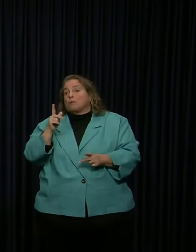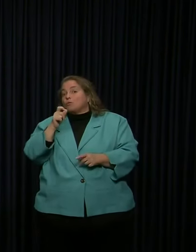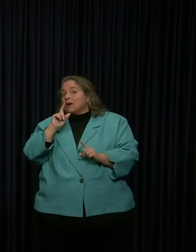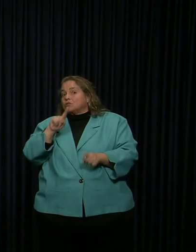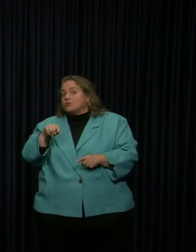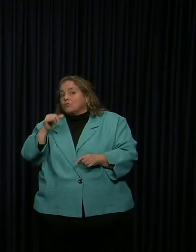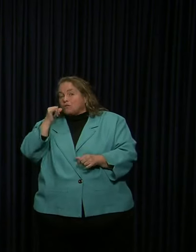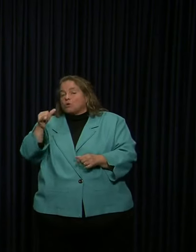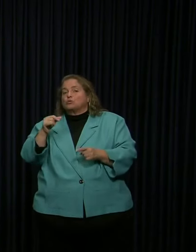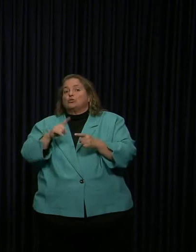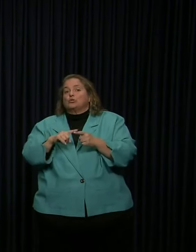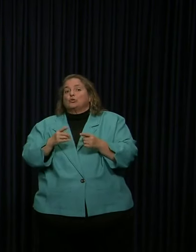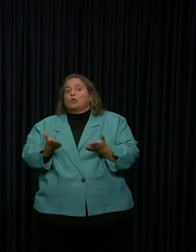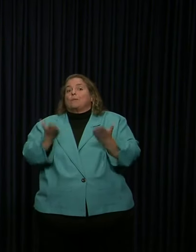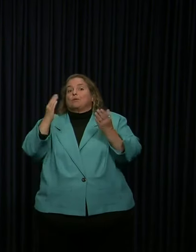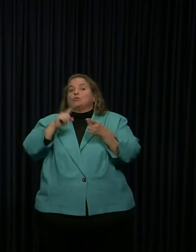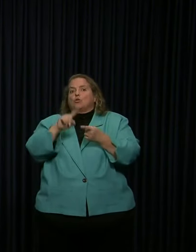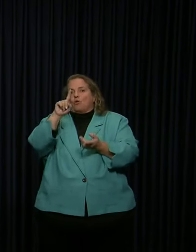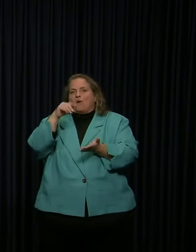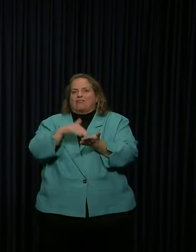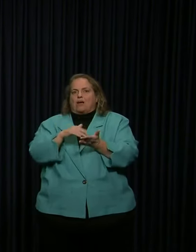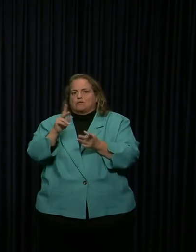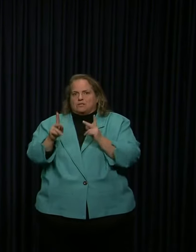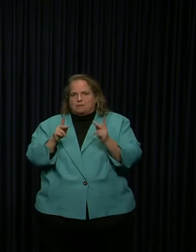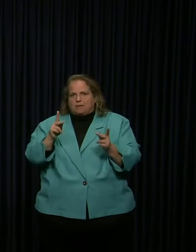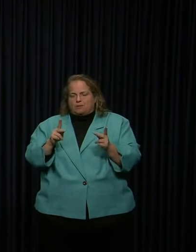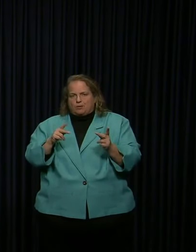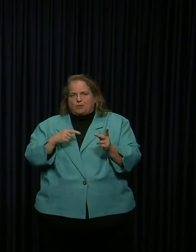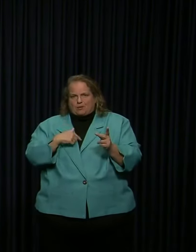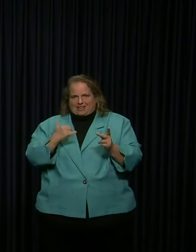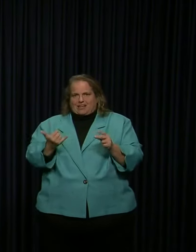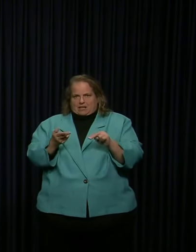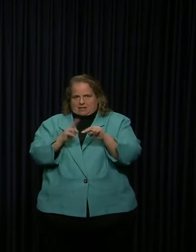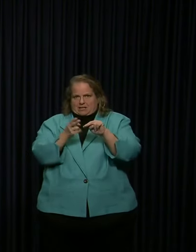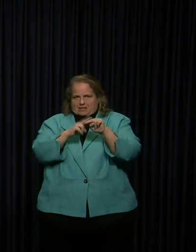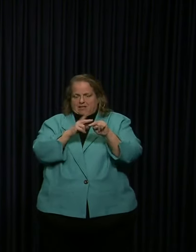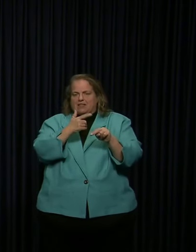TOTAL CHANGE IN HOW TO DO SOMETHING AT THE SAME TIME WHEN